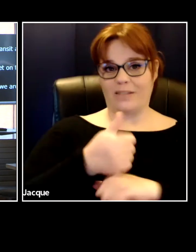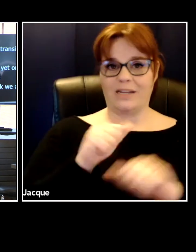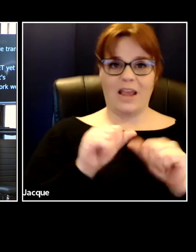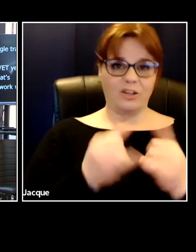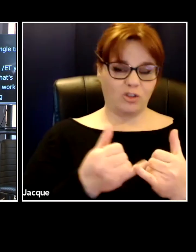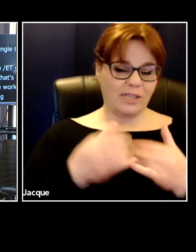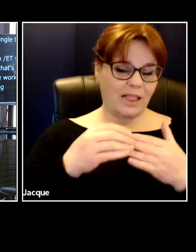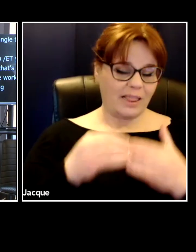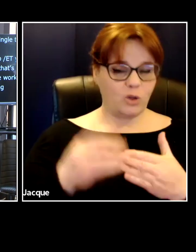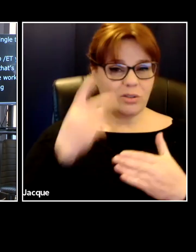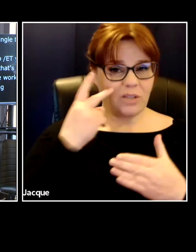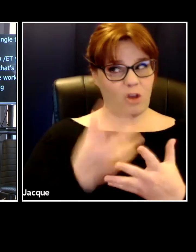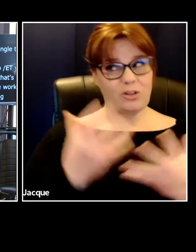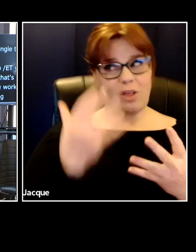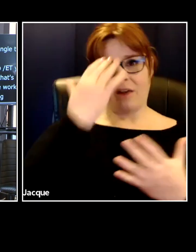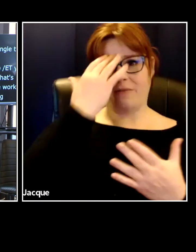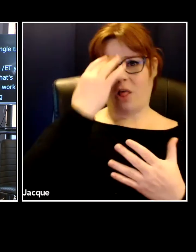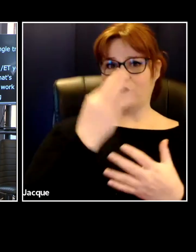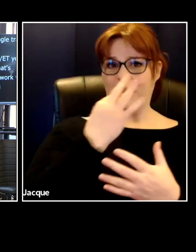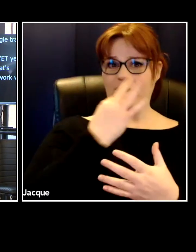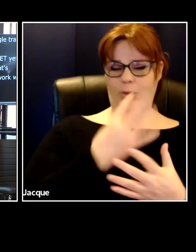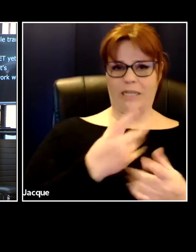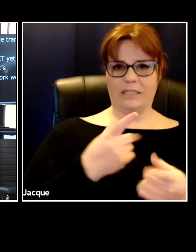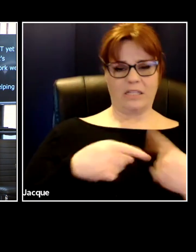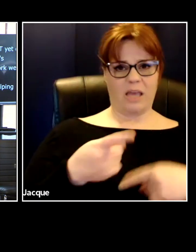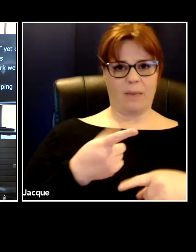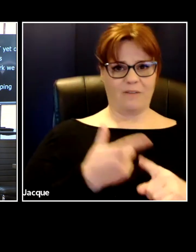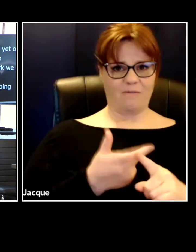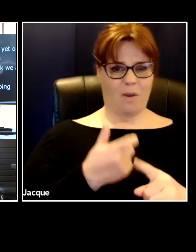is a lot of knowledge and expertise that comes from having someone who actually rides the bus